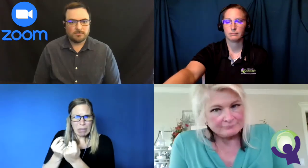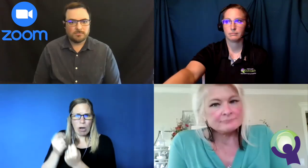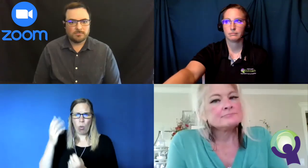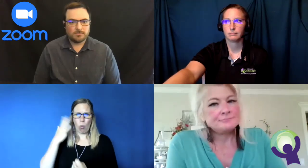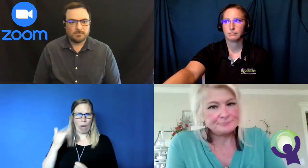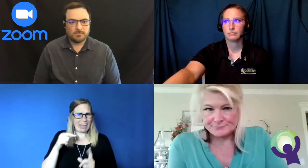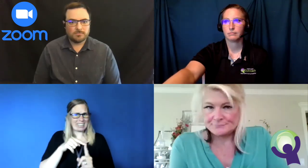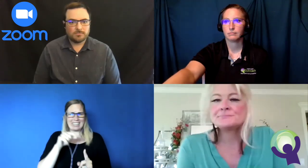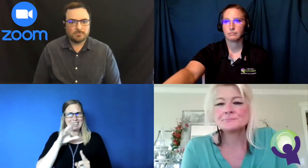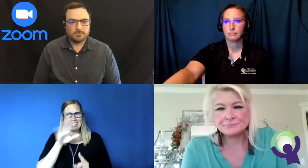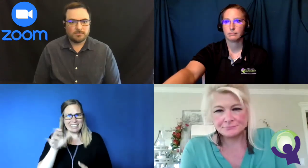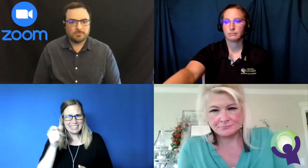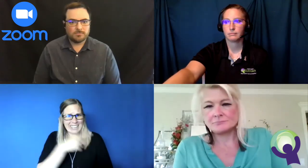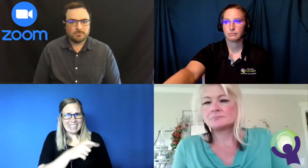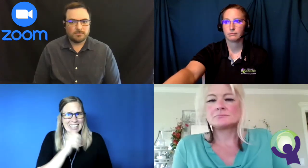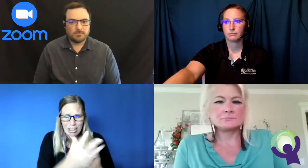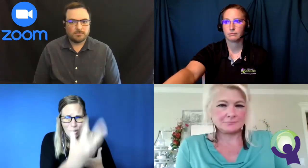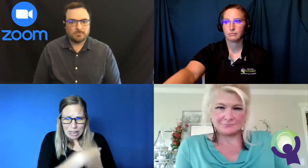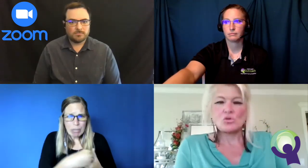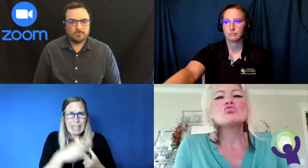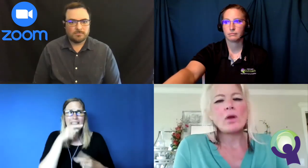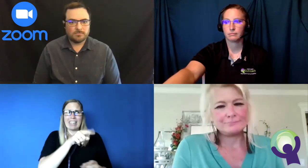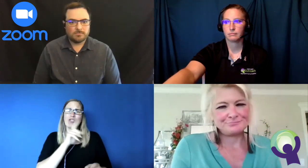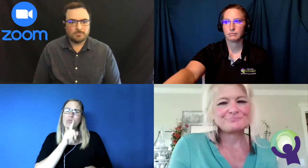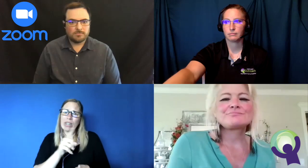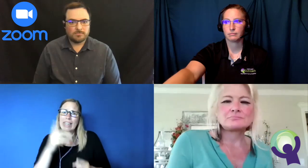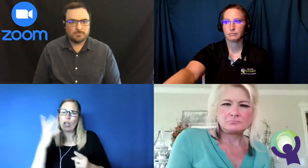really maybe the hearing loss. So how